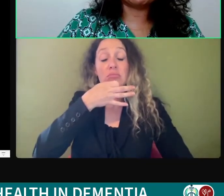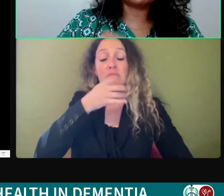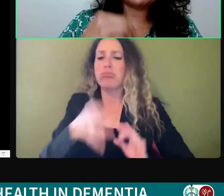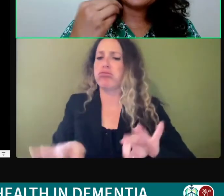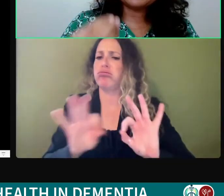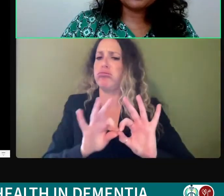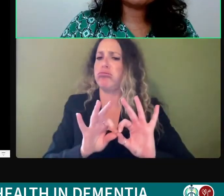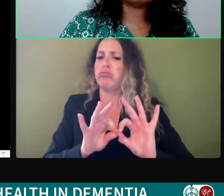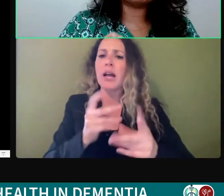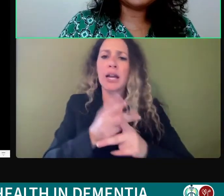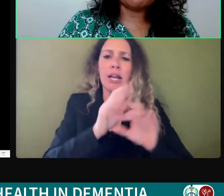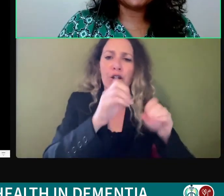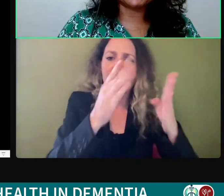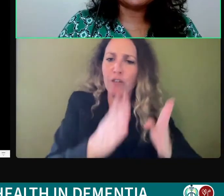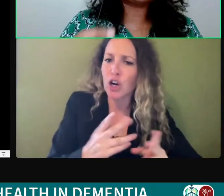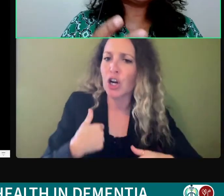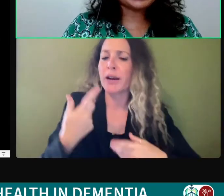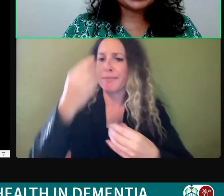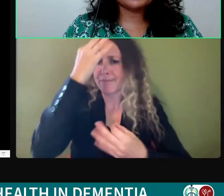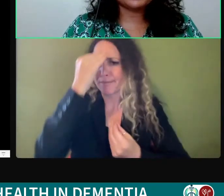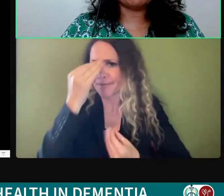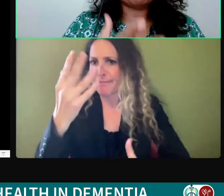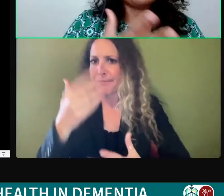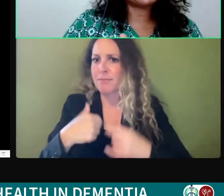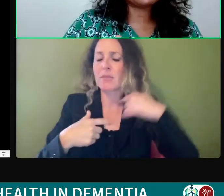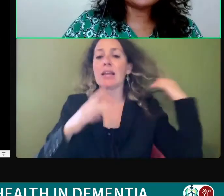When you're taking care of people with dementia, it's a dyad, you have the patient